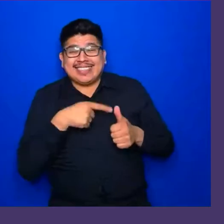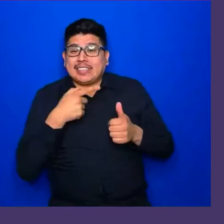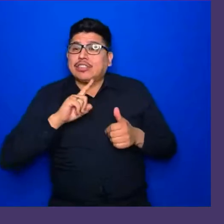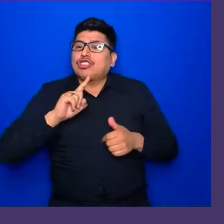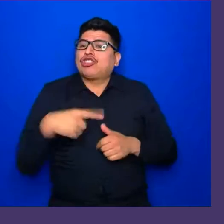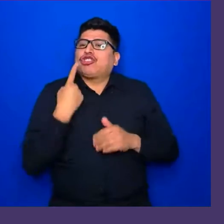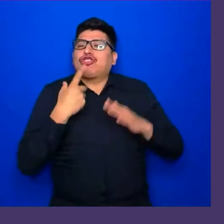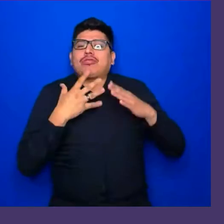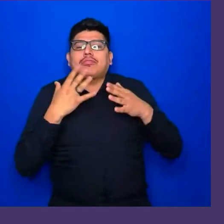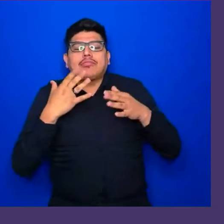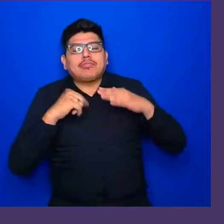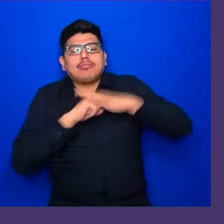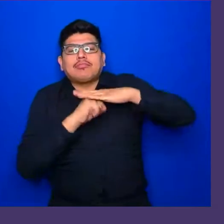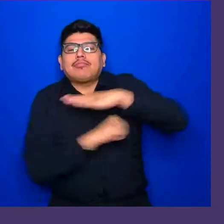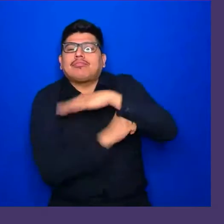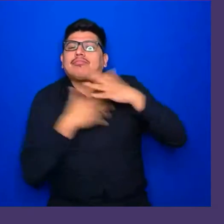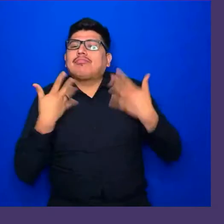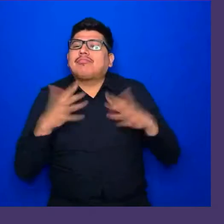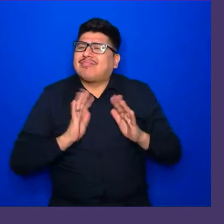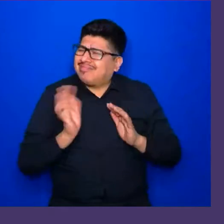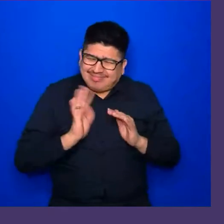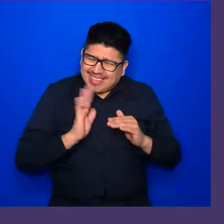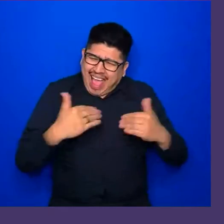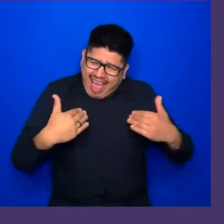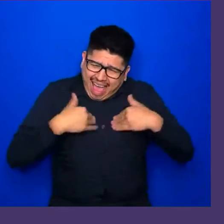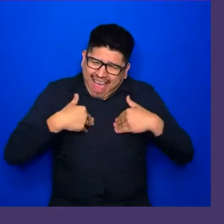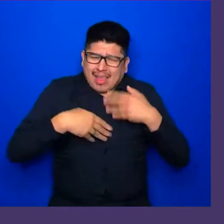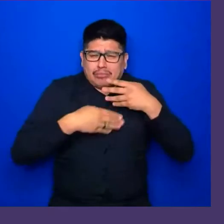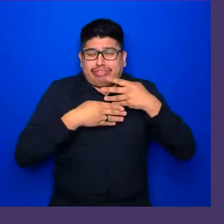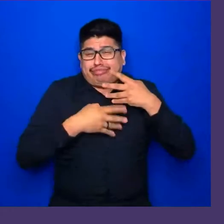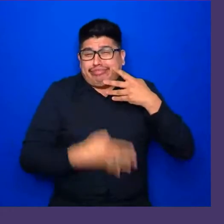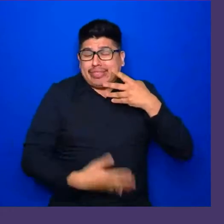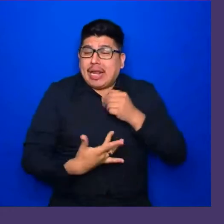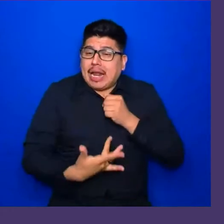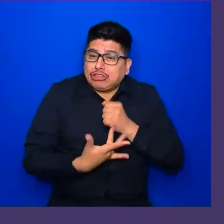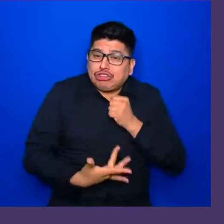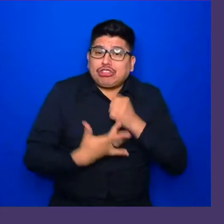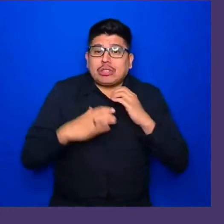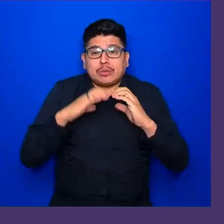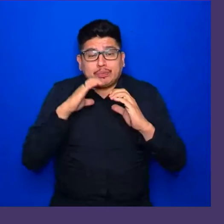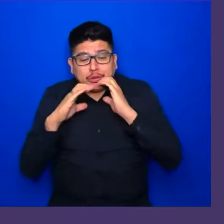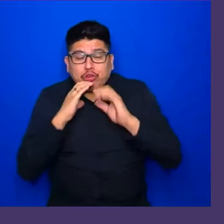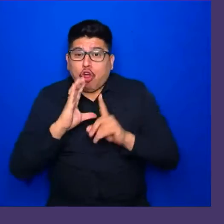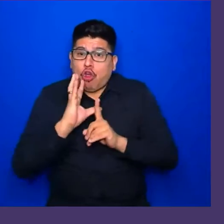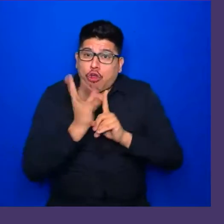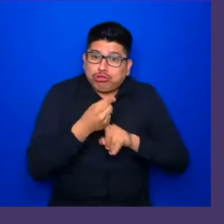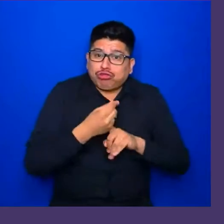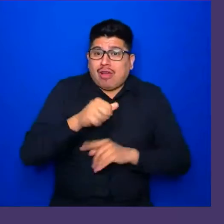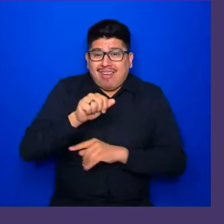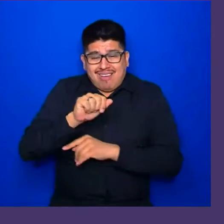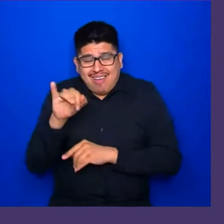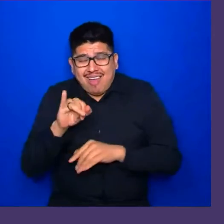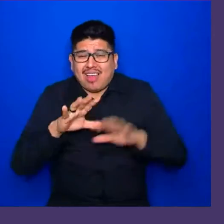it's cultural, it's AI, it's climate action, it's accessibility into every single space.